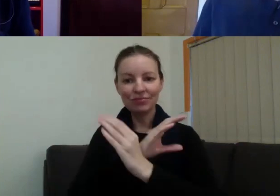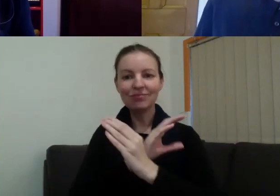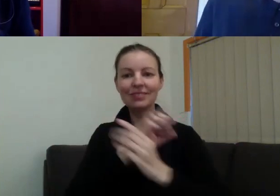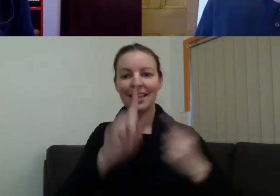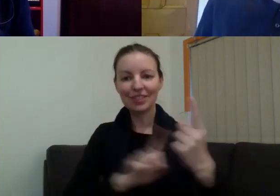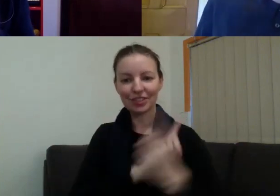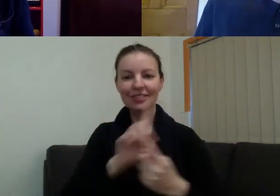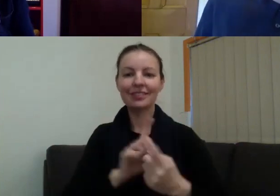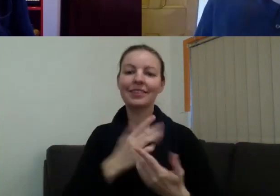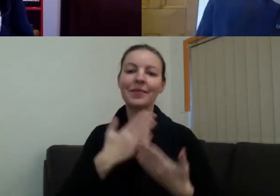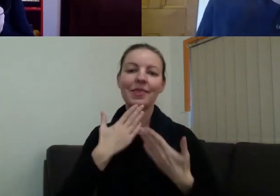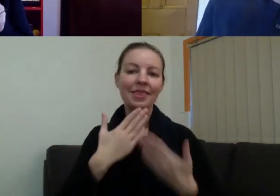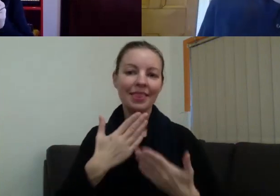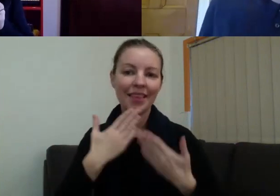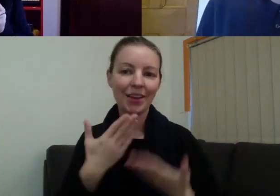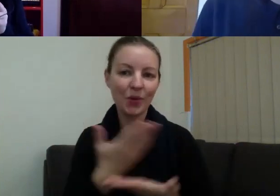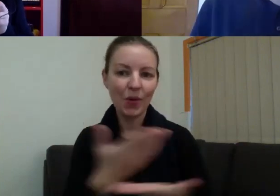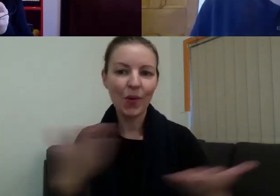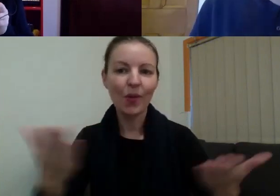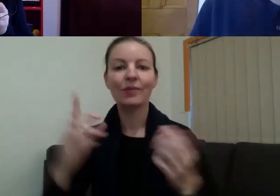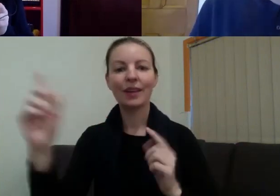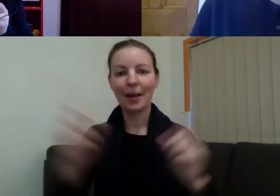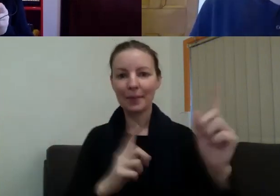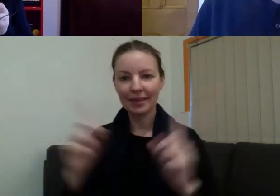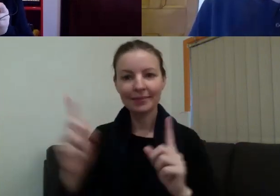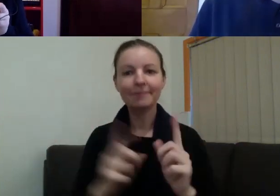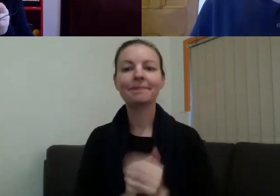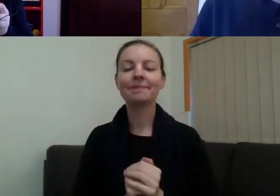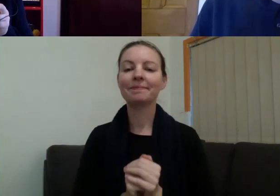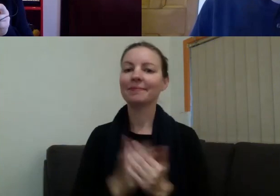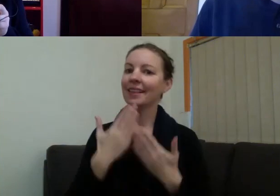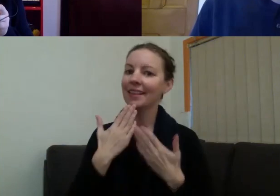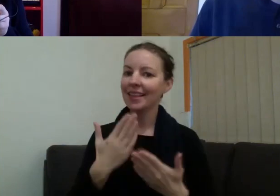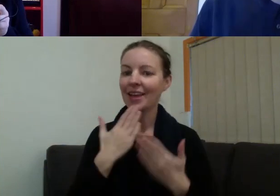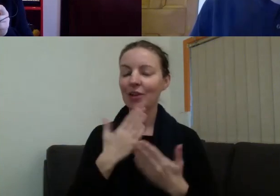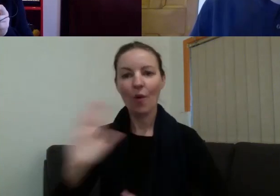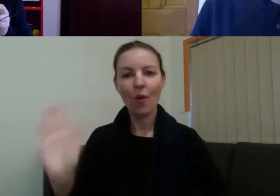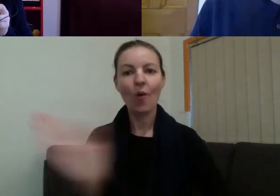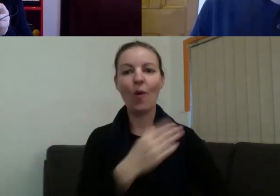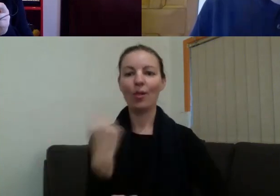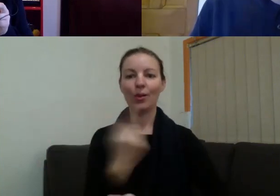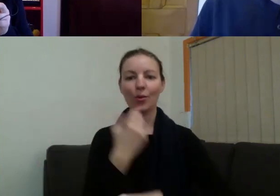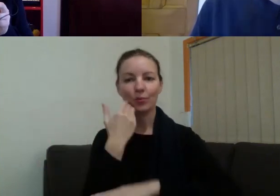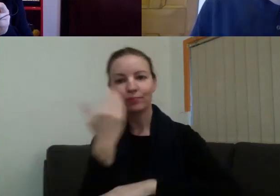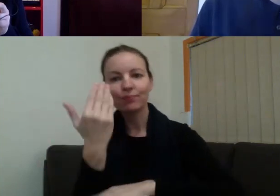Thank you for everybody, for coming, thank you to all of the presenters. I can't name all of them because there is